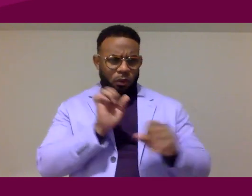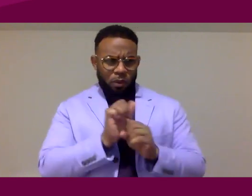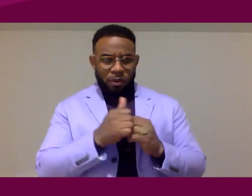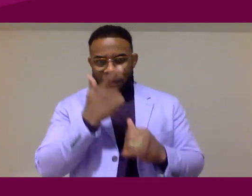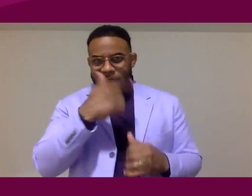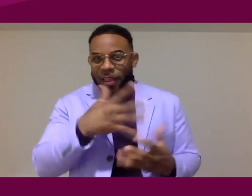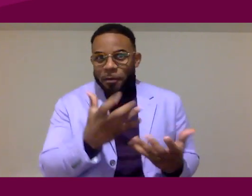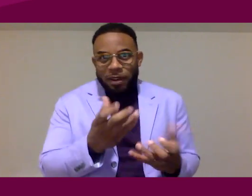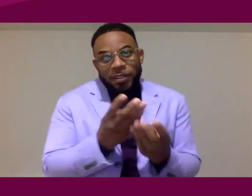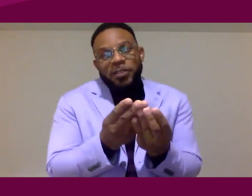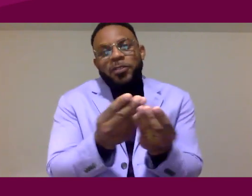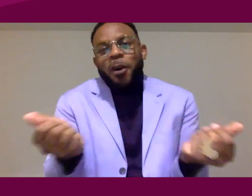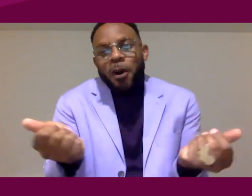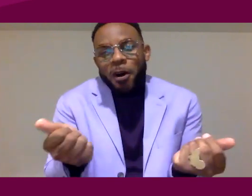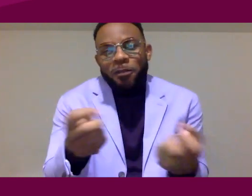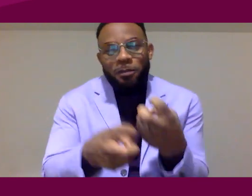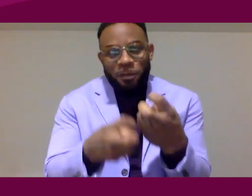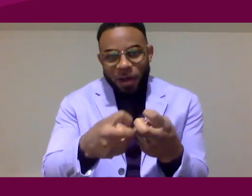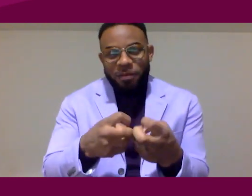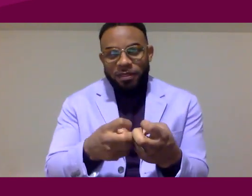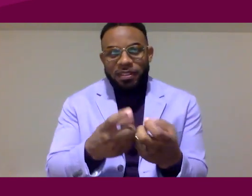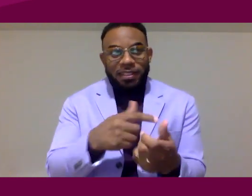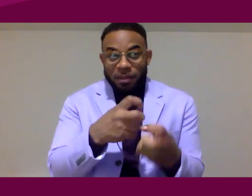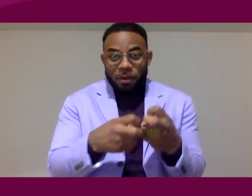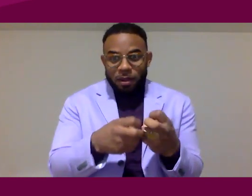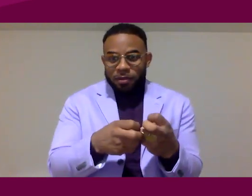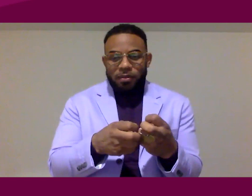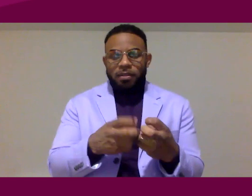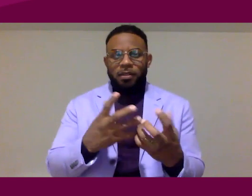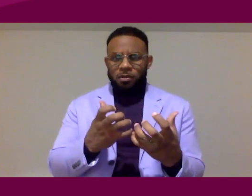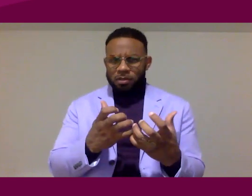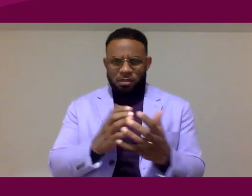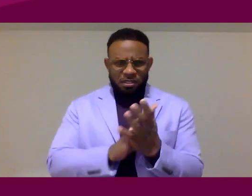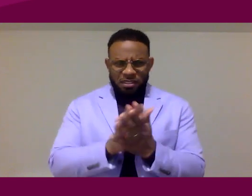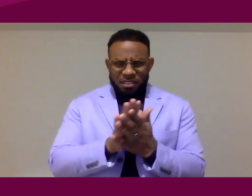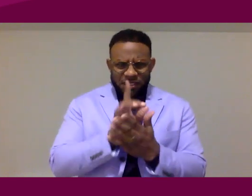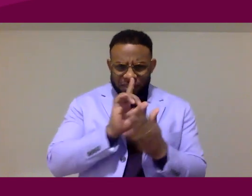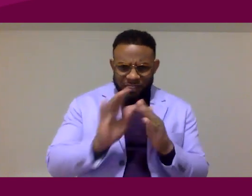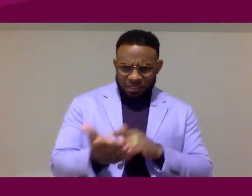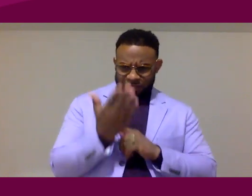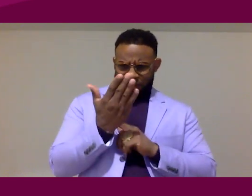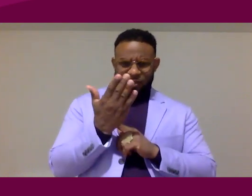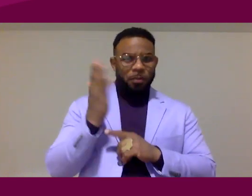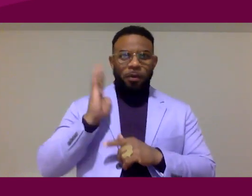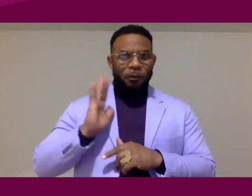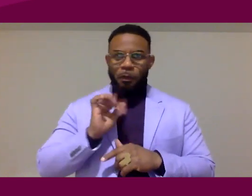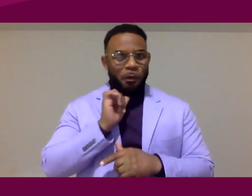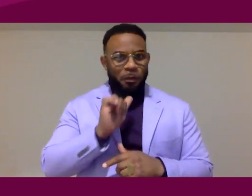they want to solve these problems, these problems that weren't in front of them before.